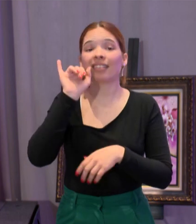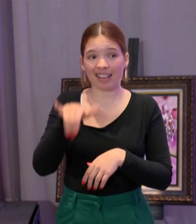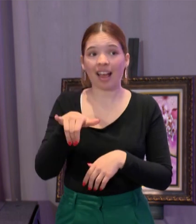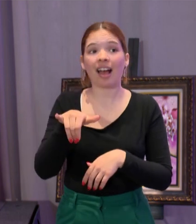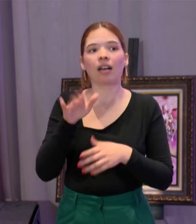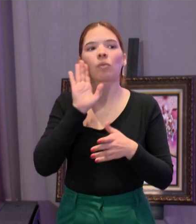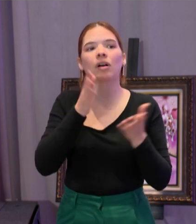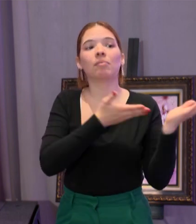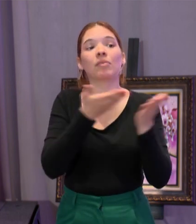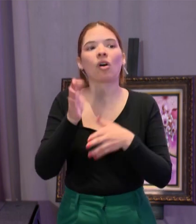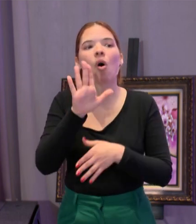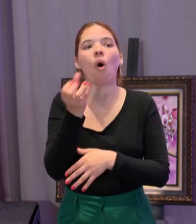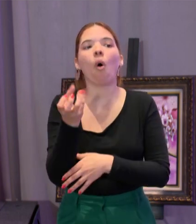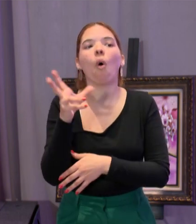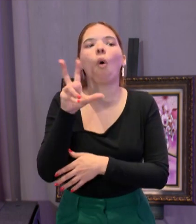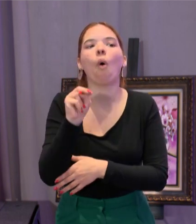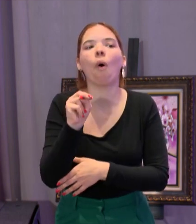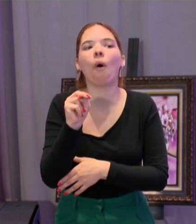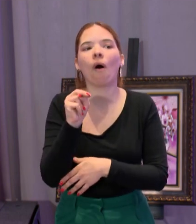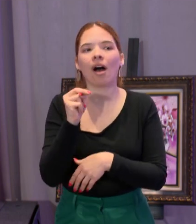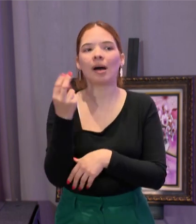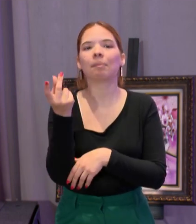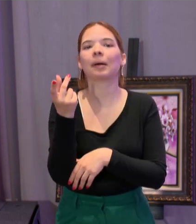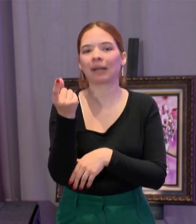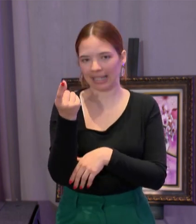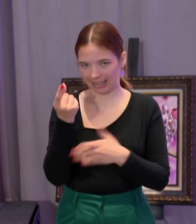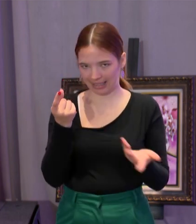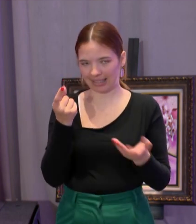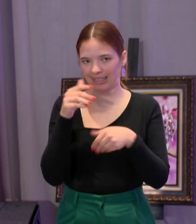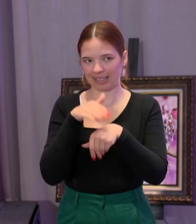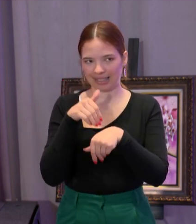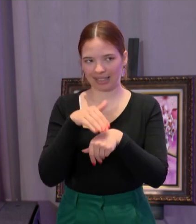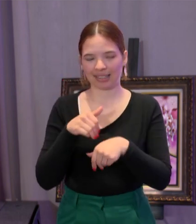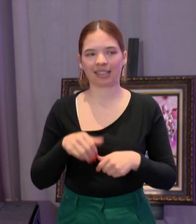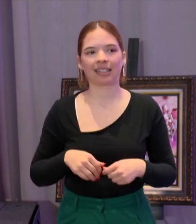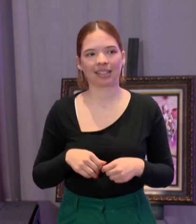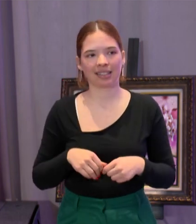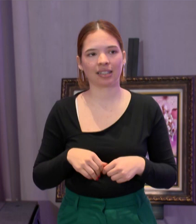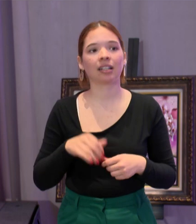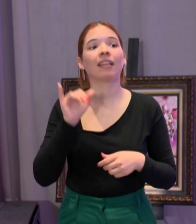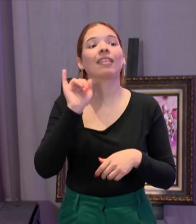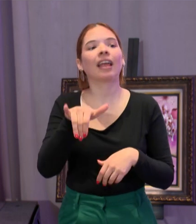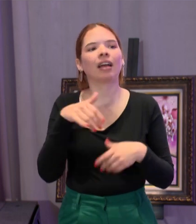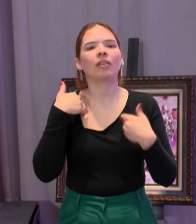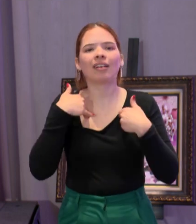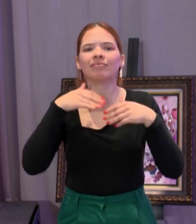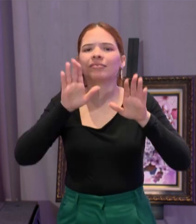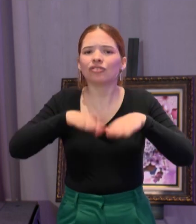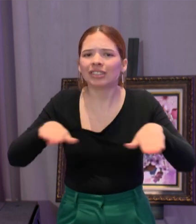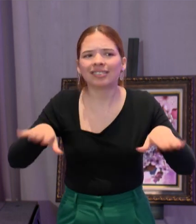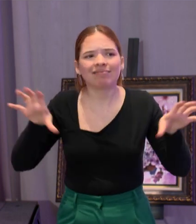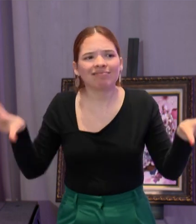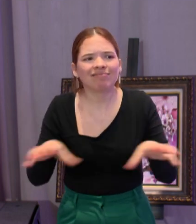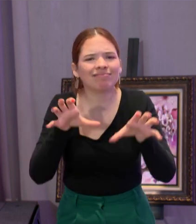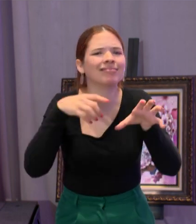RANGER, CHERRY BLOSSOM FESTIVAL JUNIOR RANGER BADGE AT OUR JUNIOR RANGER ACTIVITY ZONE. FOR MORE ON THE HISTORY OF THE